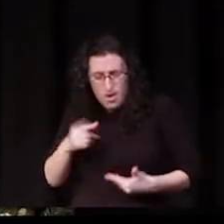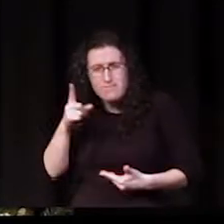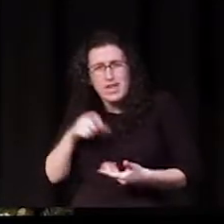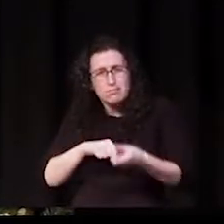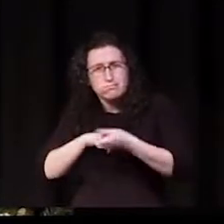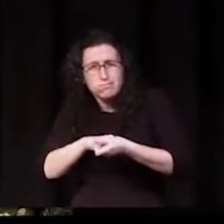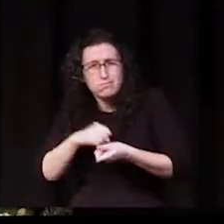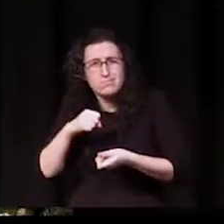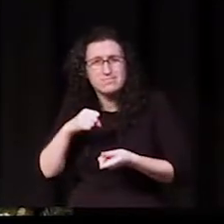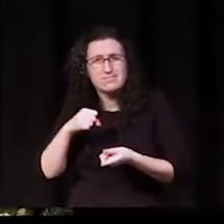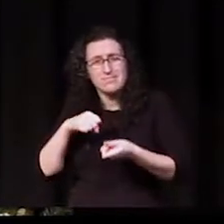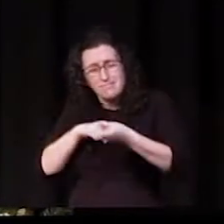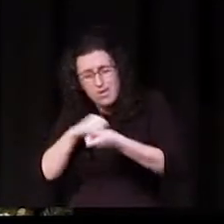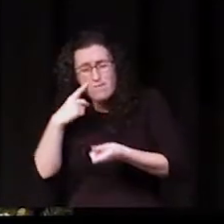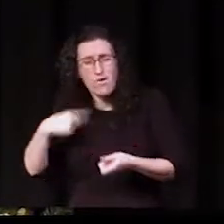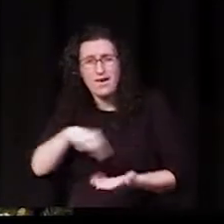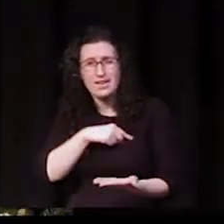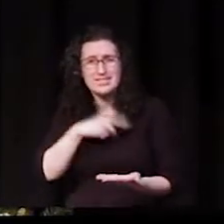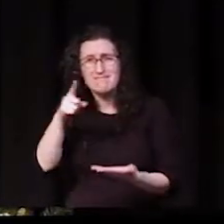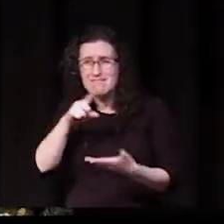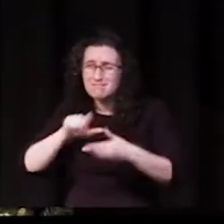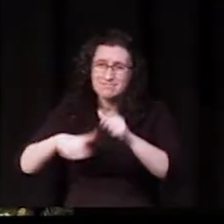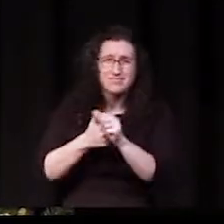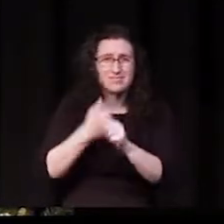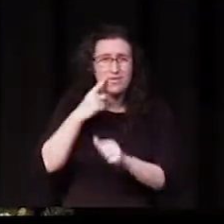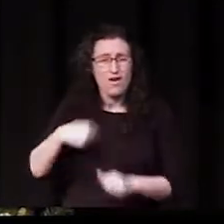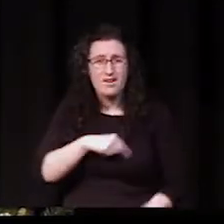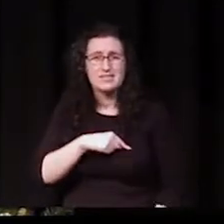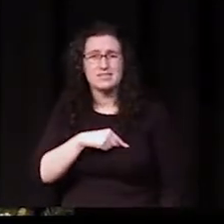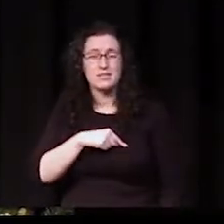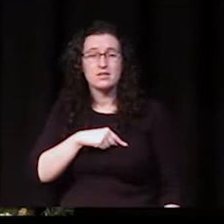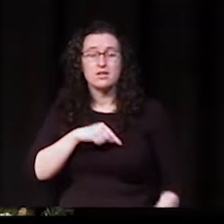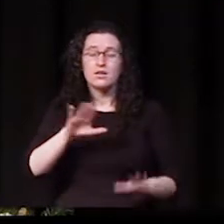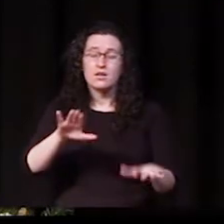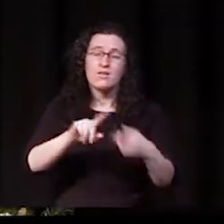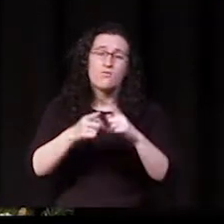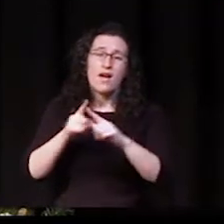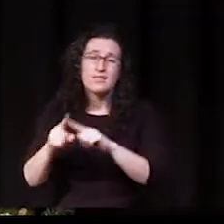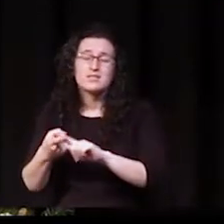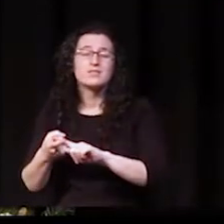They are for us, they've got our back. Friends, the promises of God are so rich,